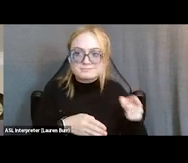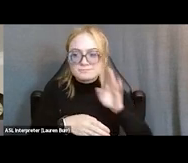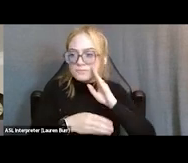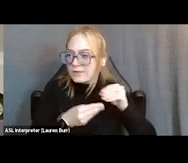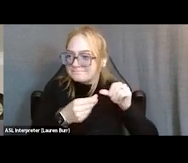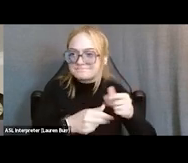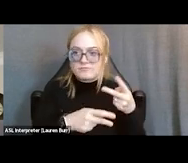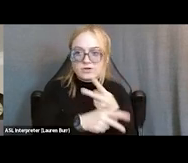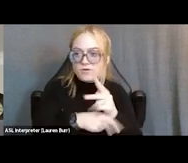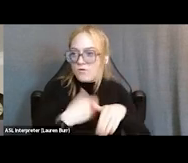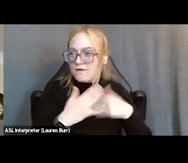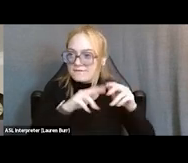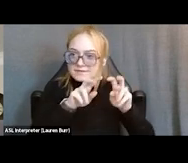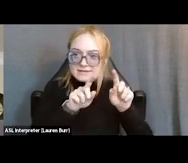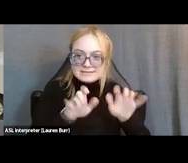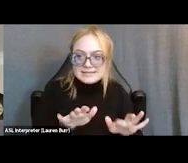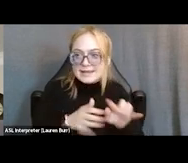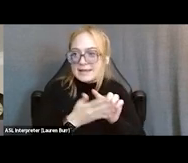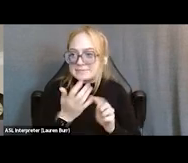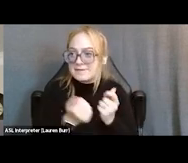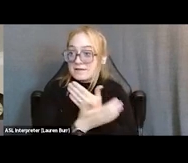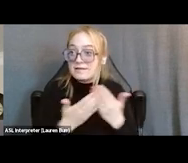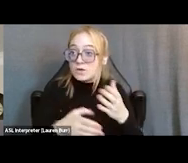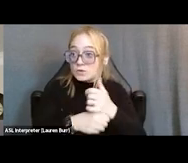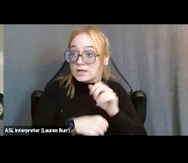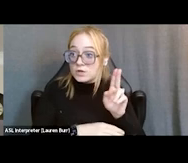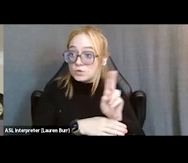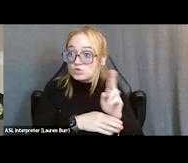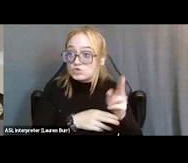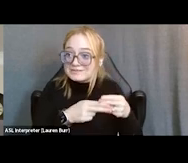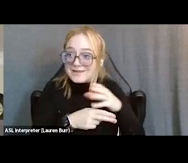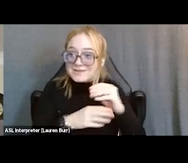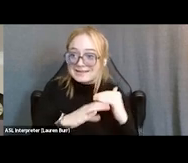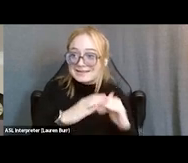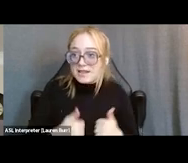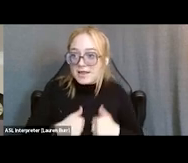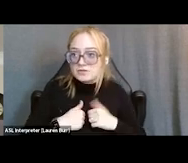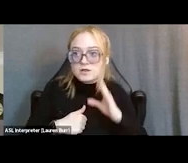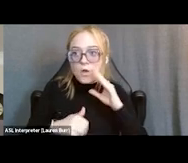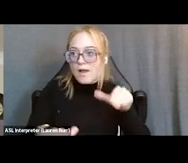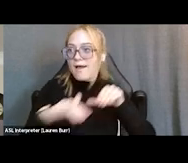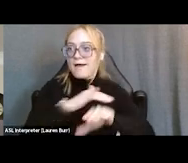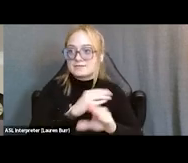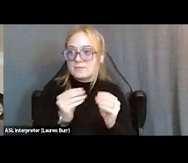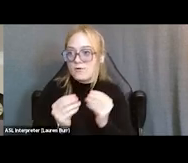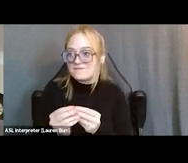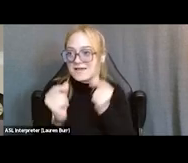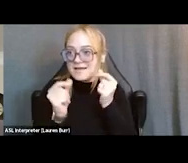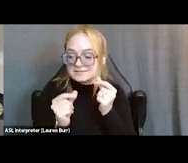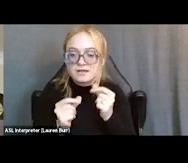And if you give a username and an email address, you're able to get records in faster than if we had to, you had to mail it to us and even sometimes